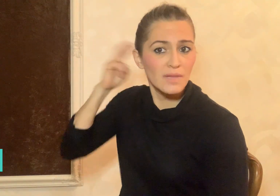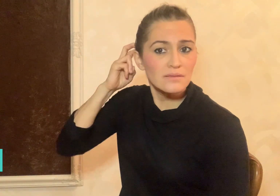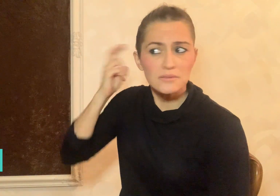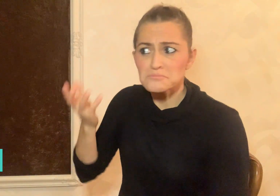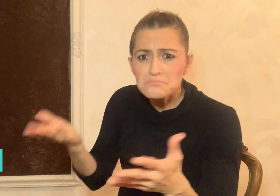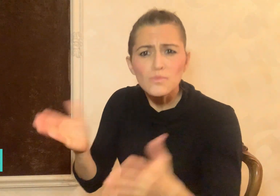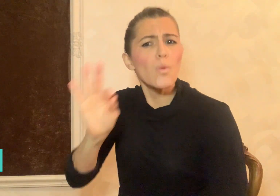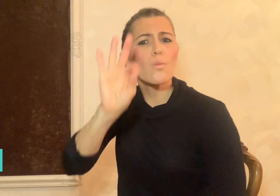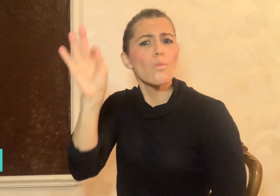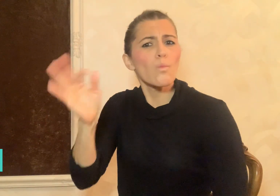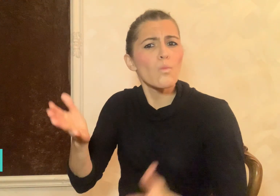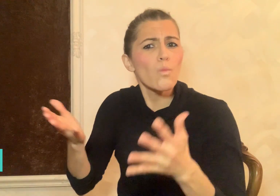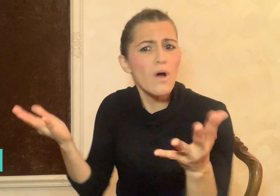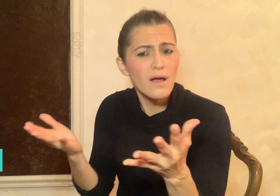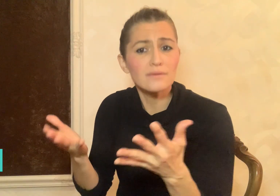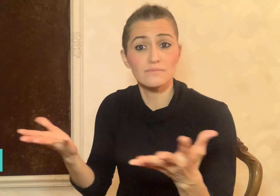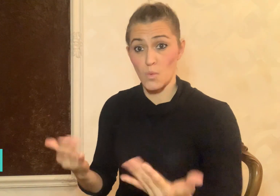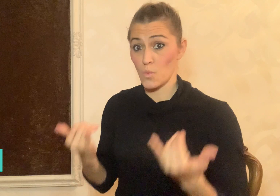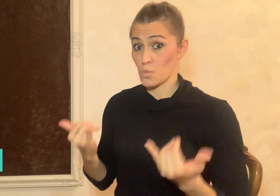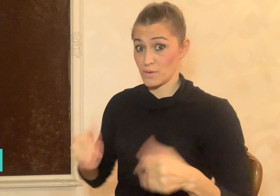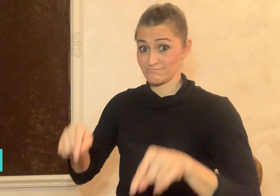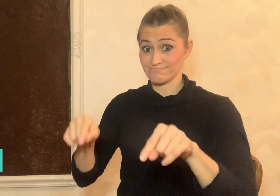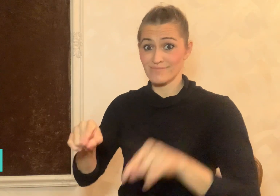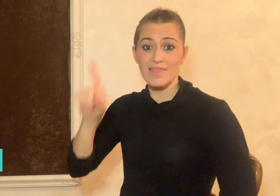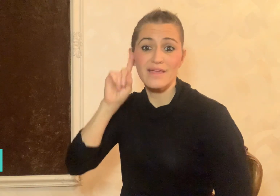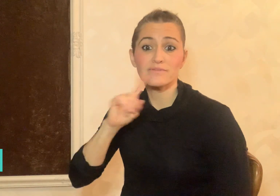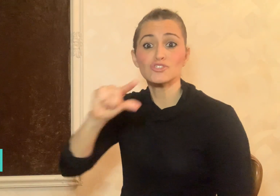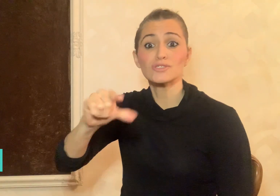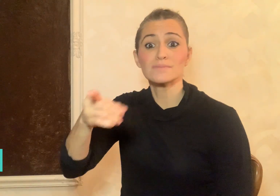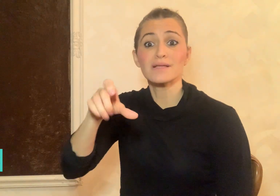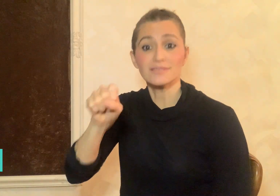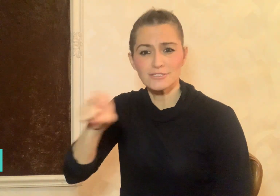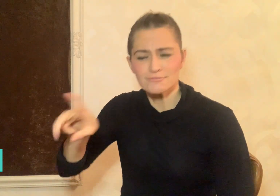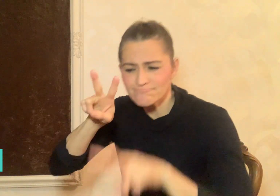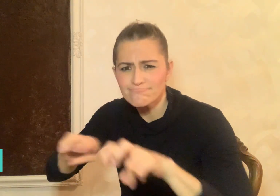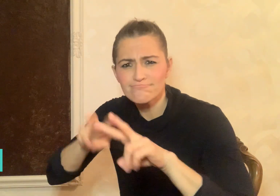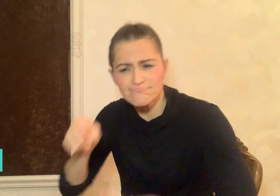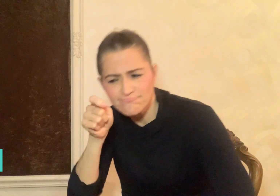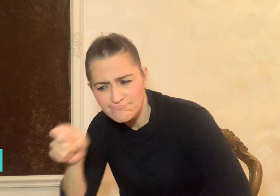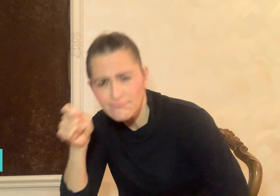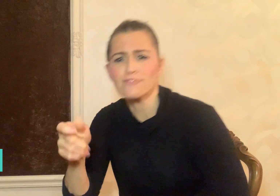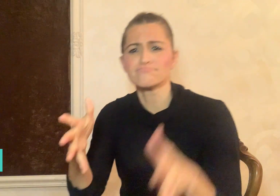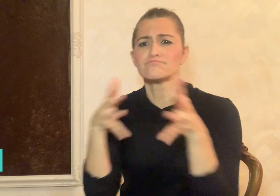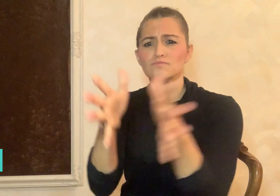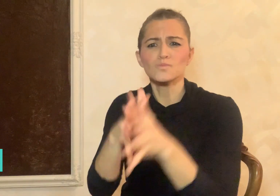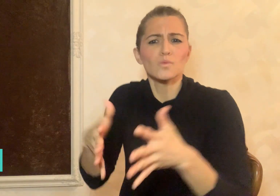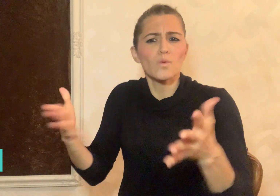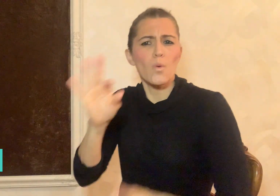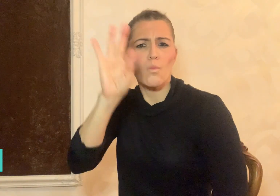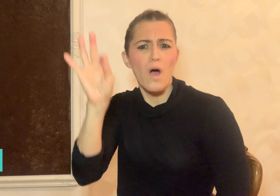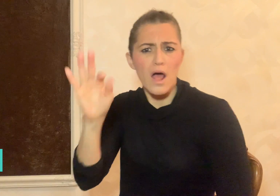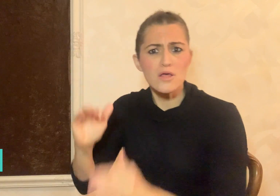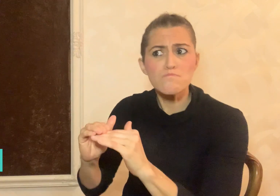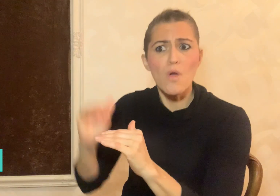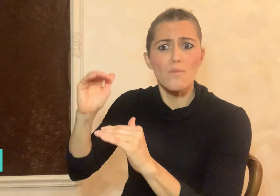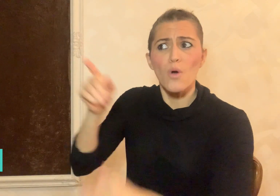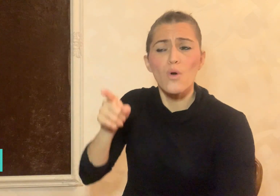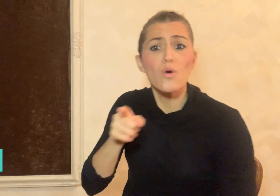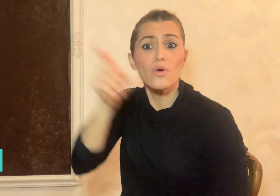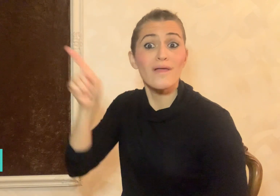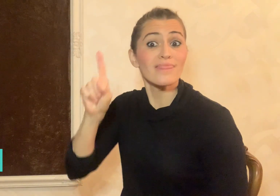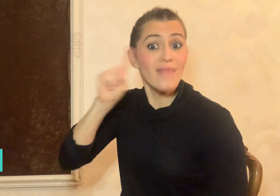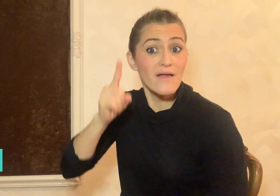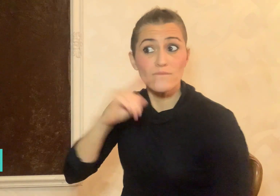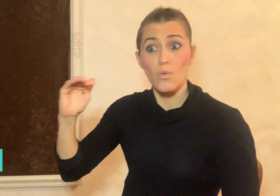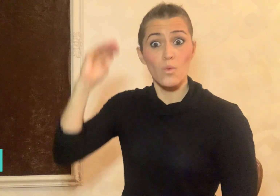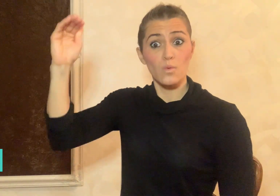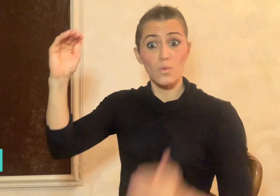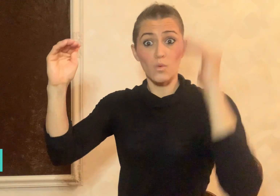Today, DeafGPS discusses why more Deaf adults are choosing